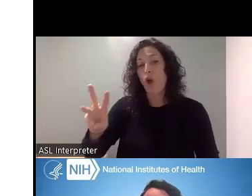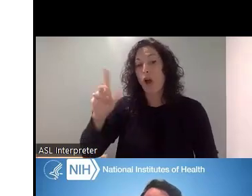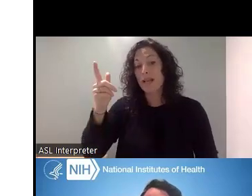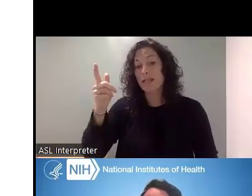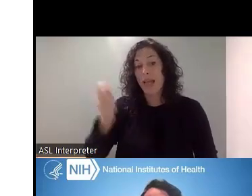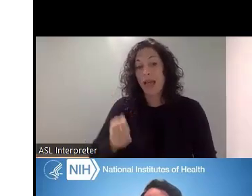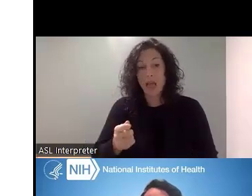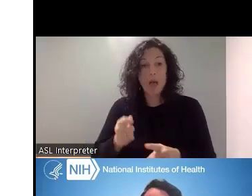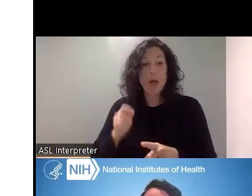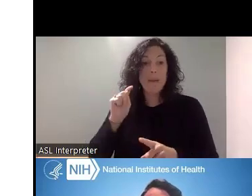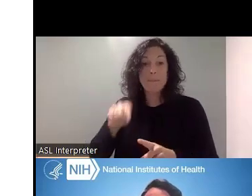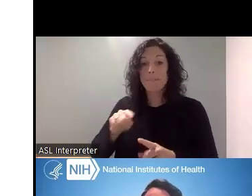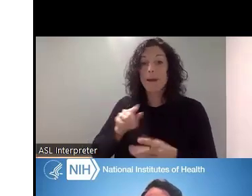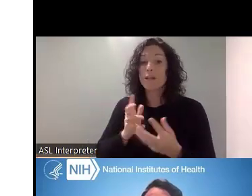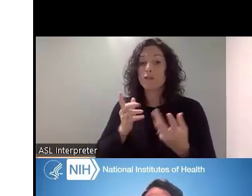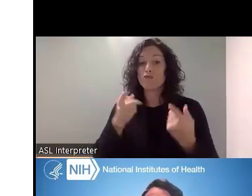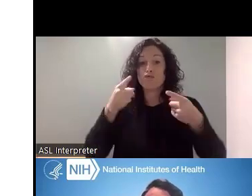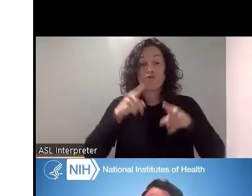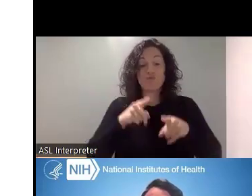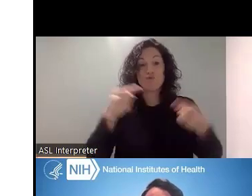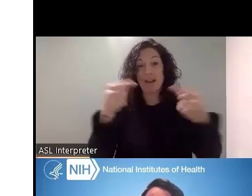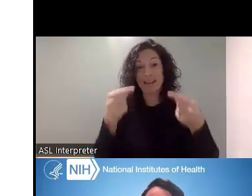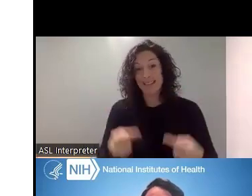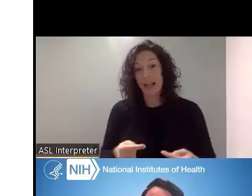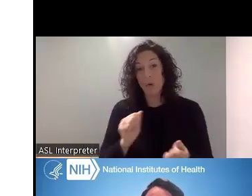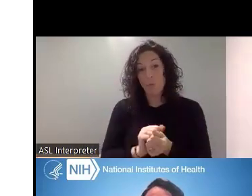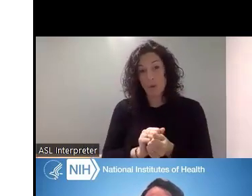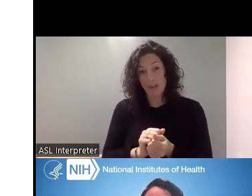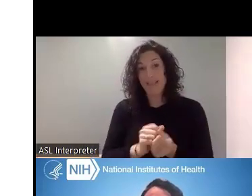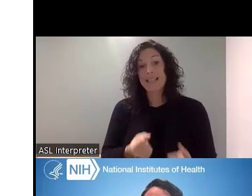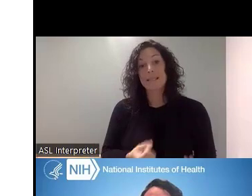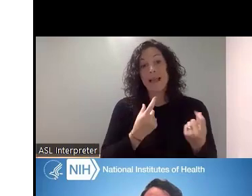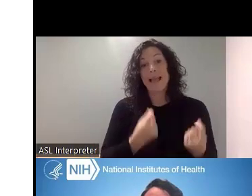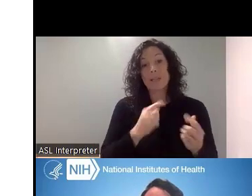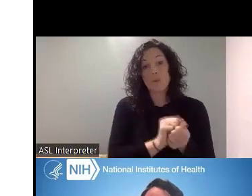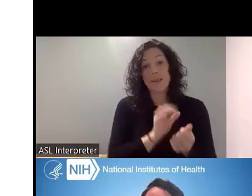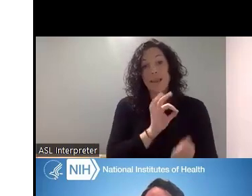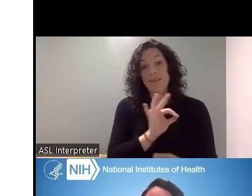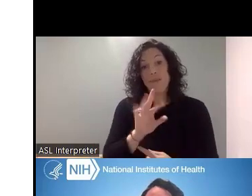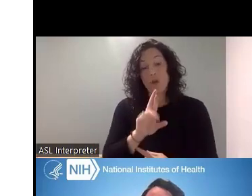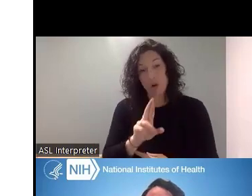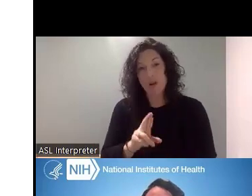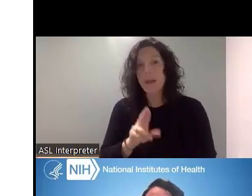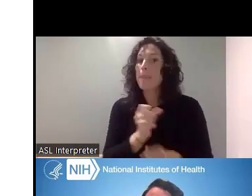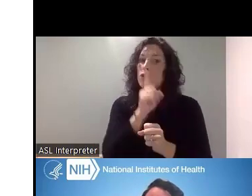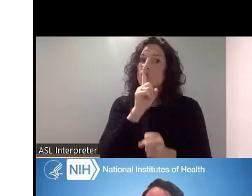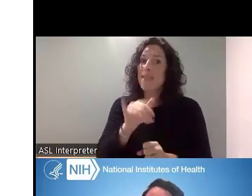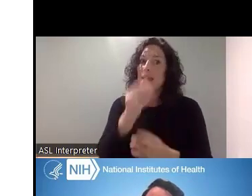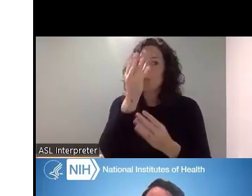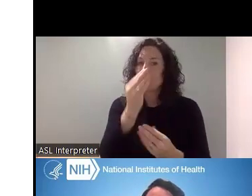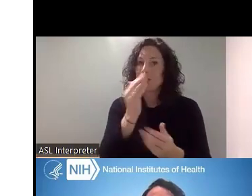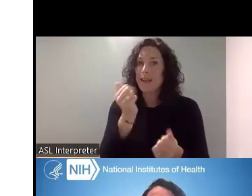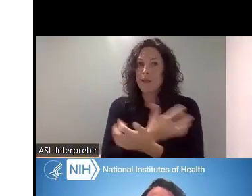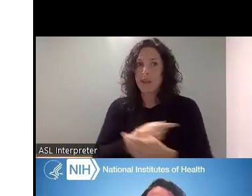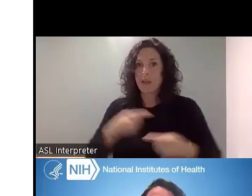with what you are reporting in your expenditure FFRs, so it's very important to make sure that information is all up to date and accurate.